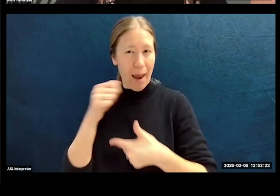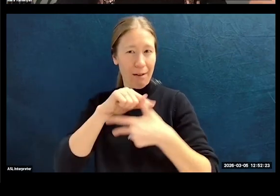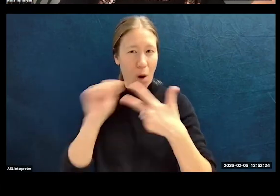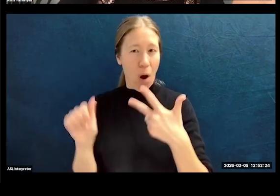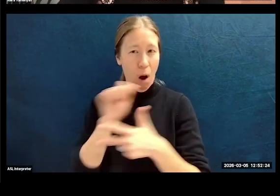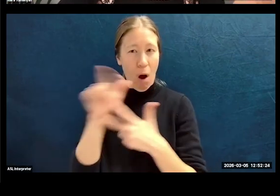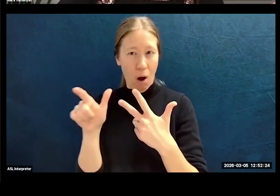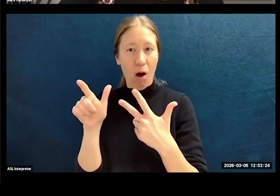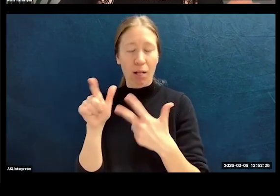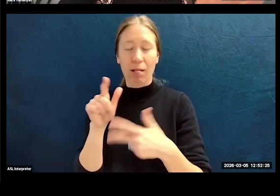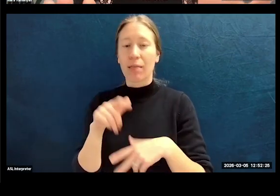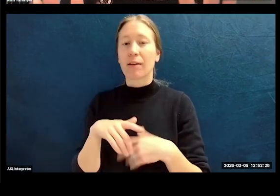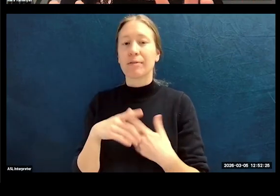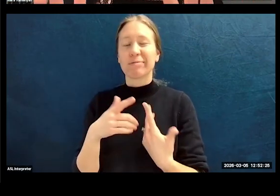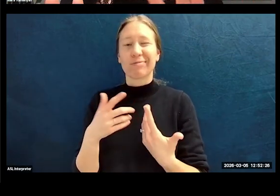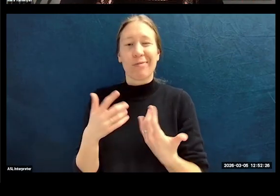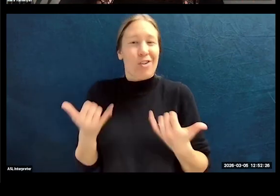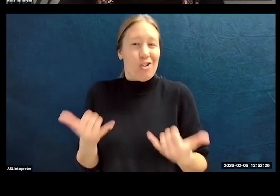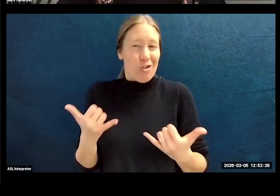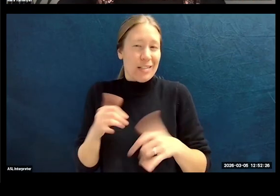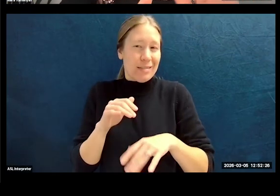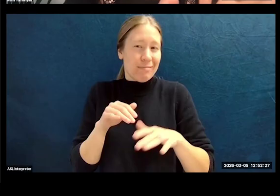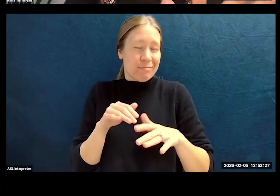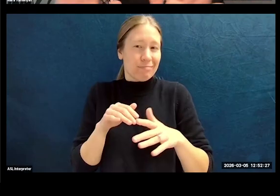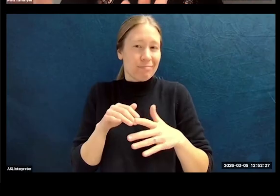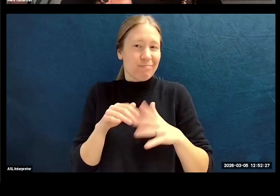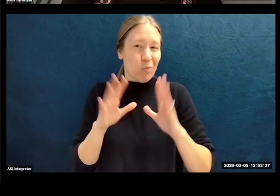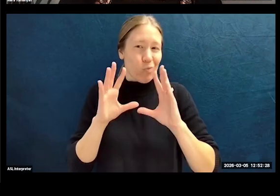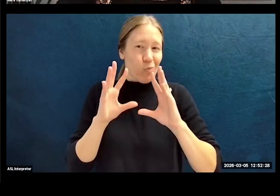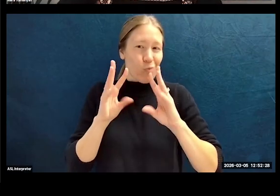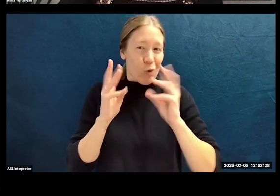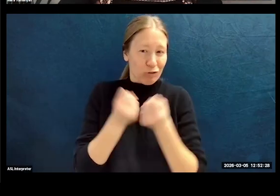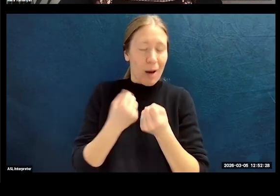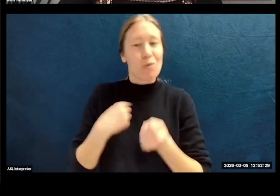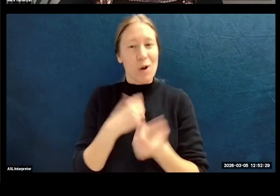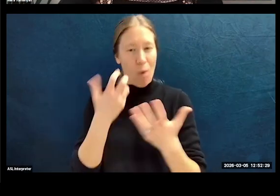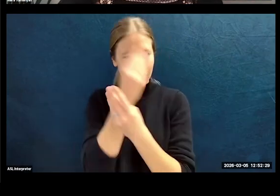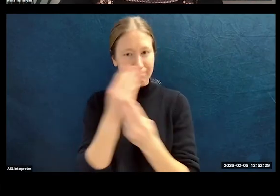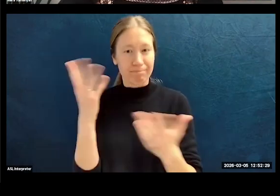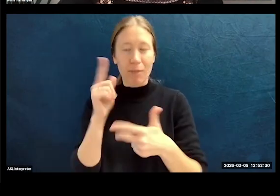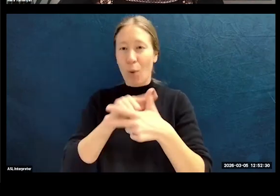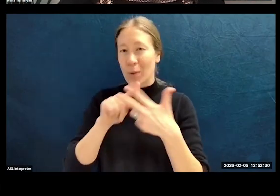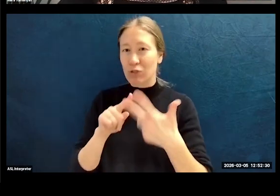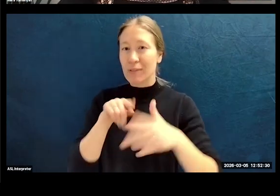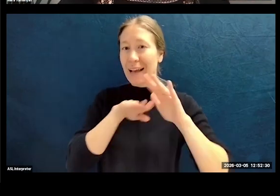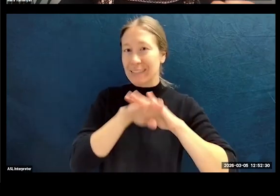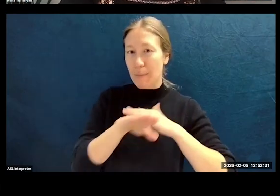But for for this session, we just wanted you to know about these three panes you will use to fix different aspects